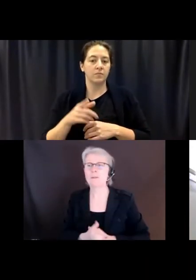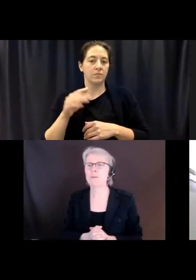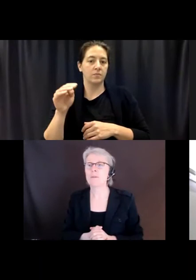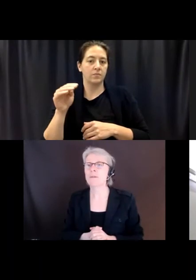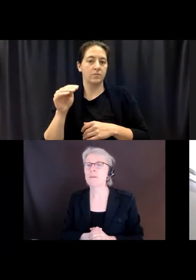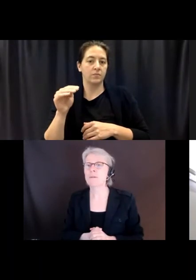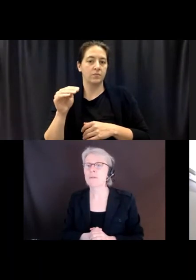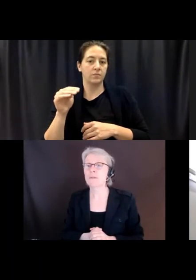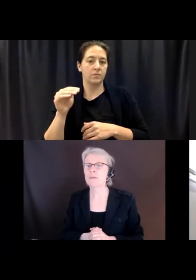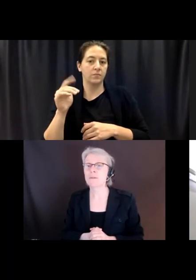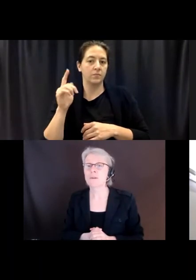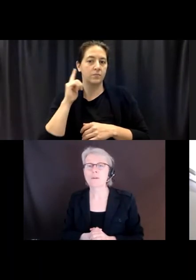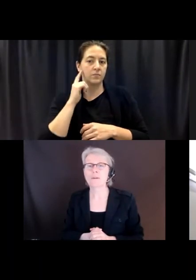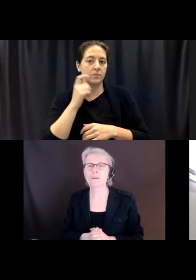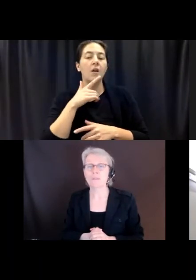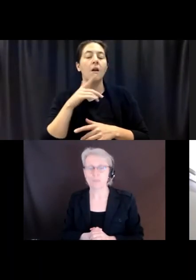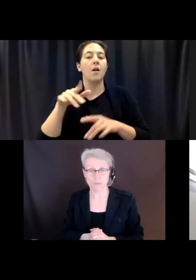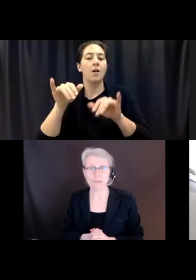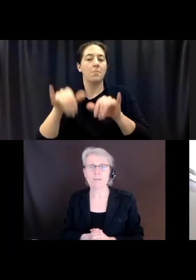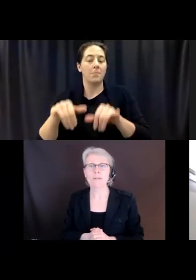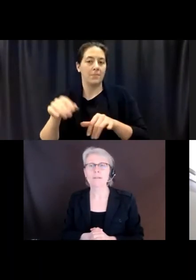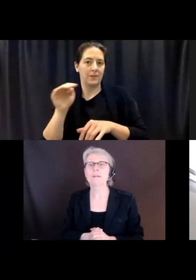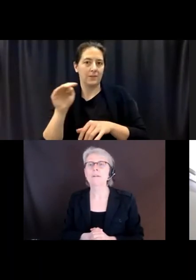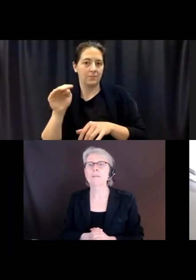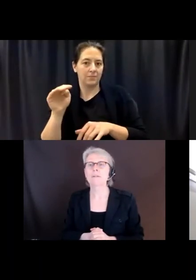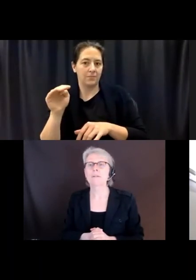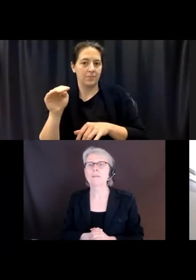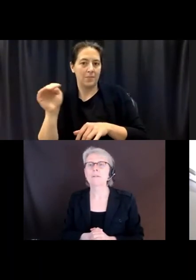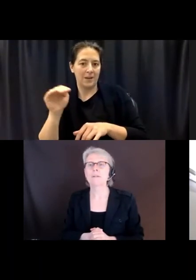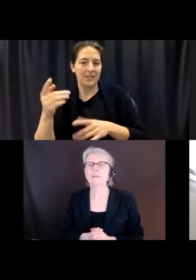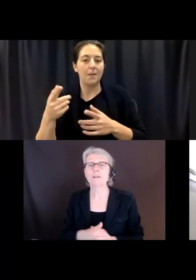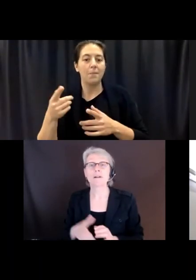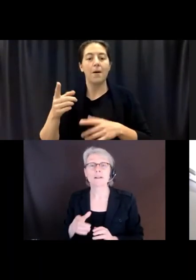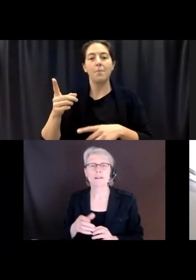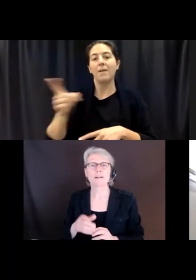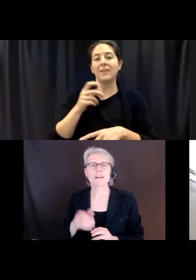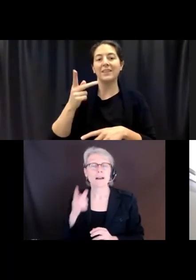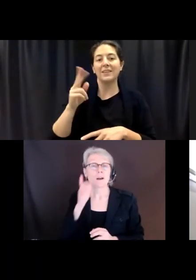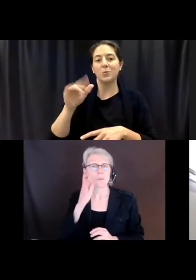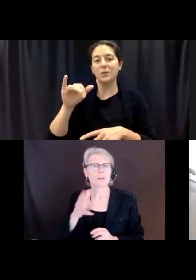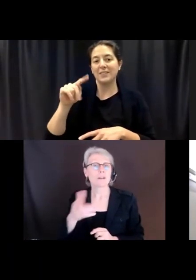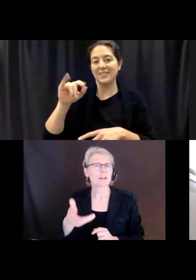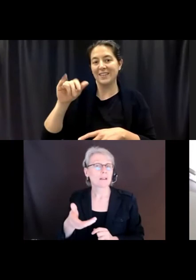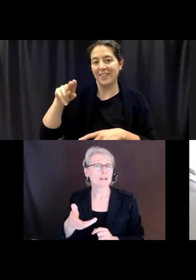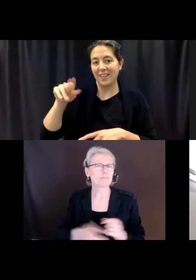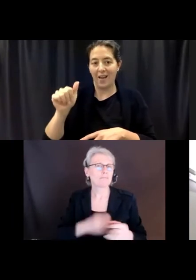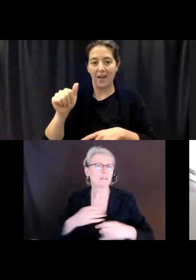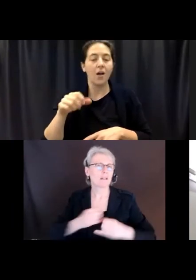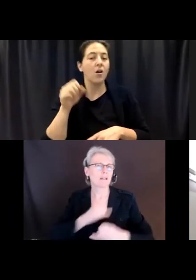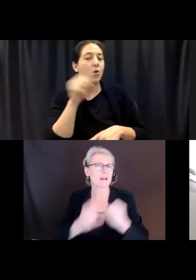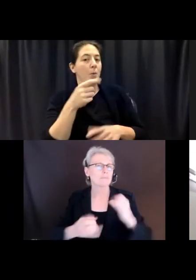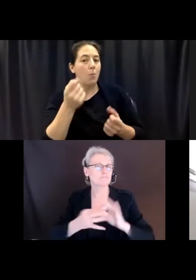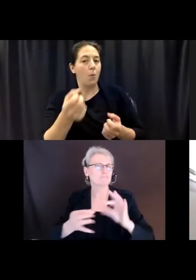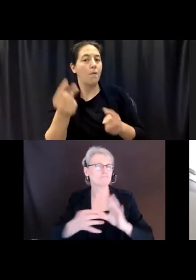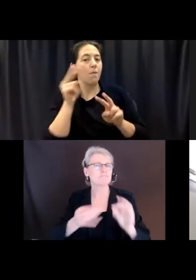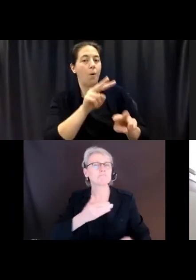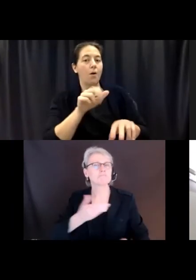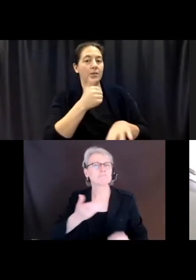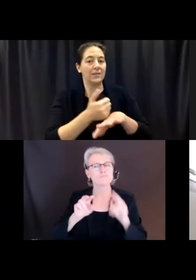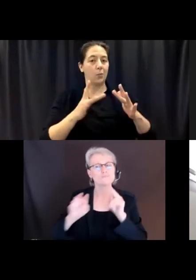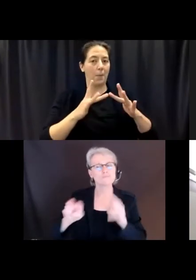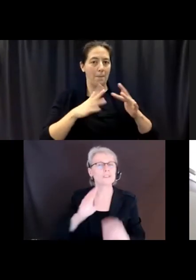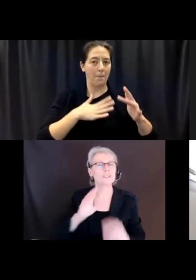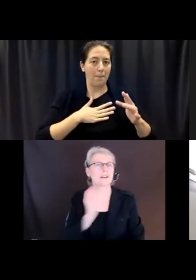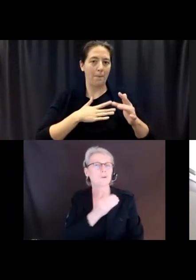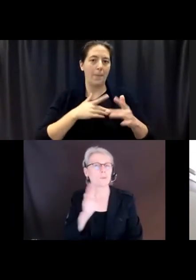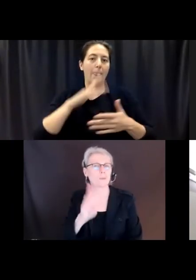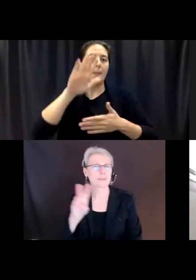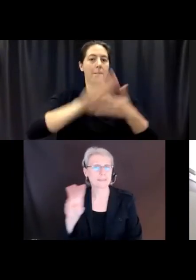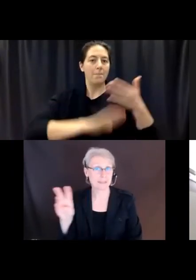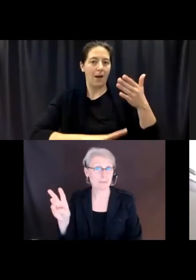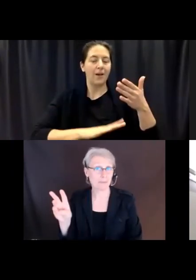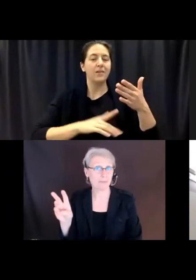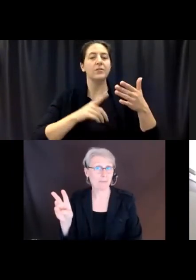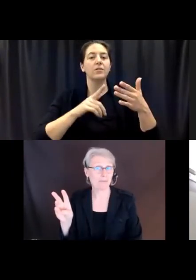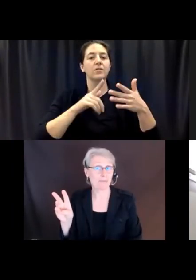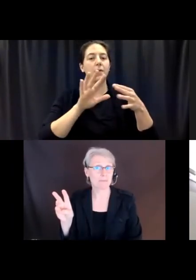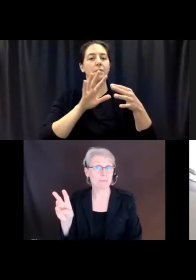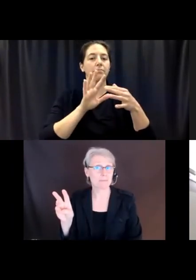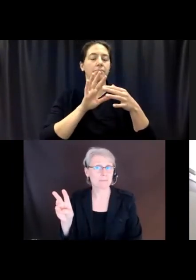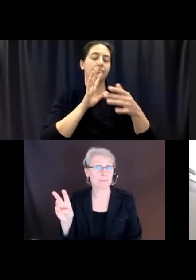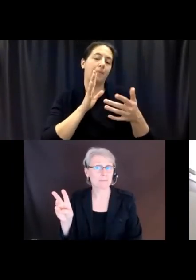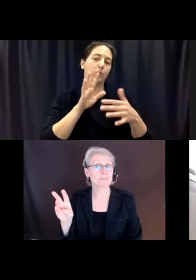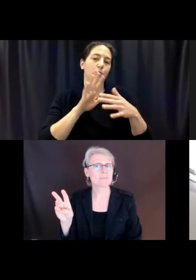BACK IN ON SPOTLIGHT, IF THAT IS OKAY >> Maxime: JUST AS A CONCLUSION, PLEASE VISIT OUR WEBSITE.